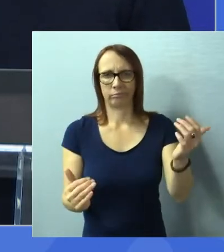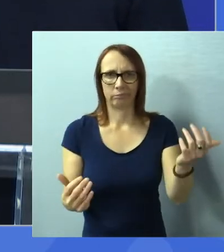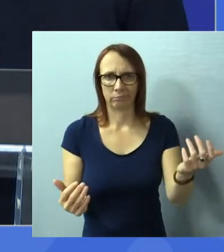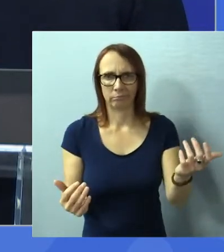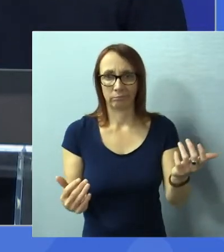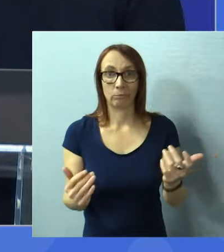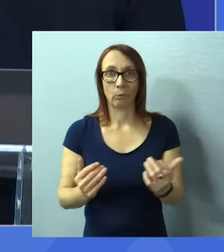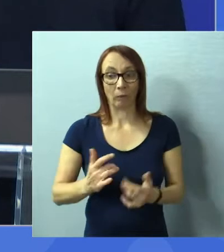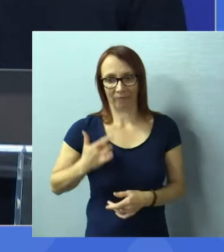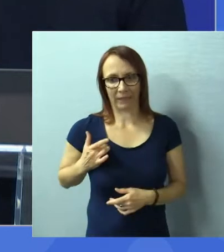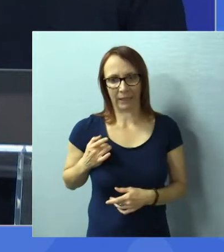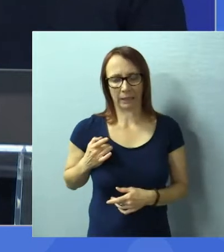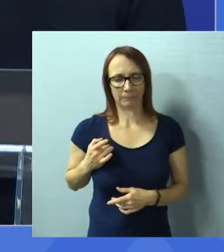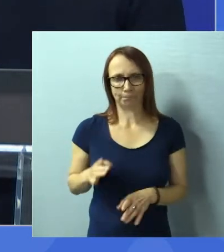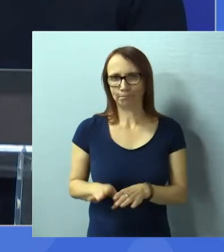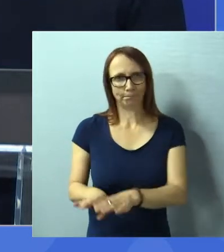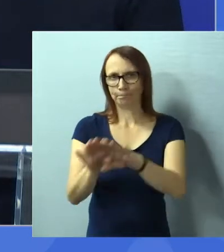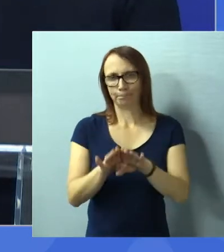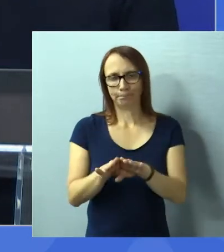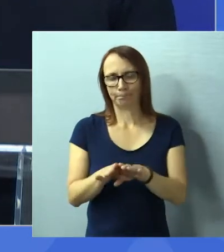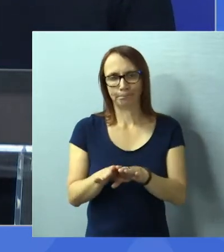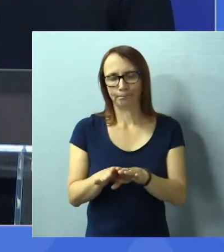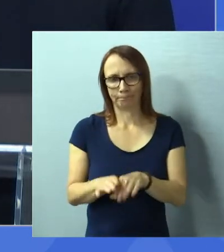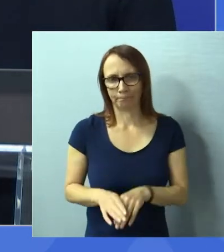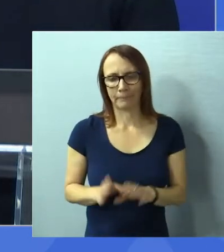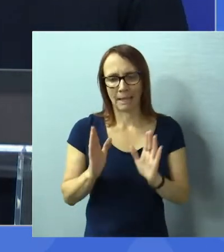perception of a democratic deficit that felt it had to be cured and the way to